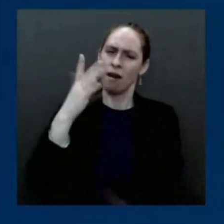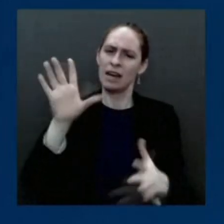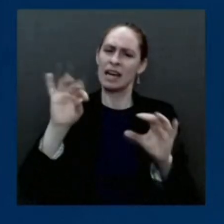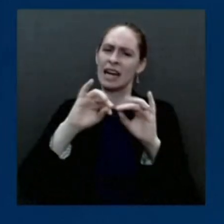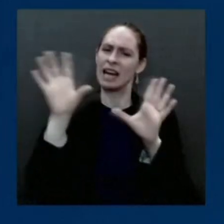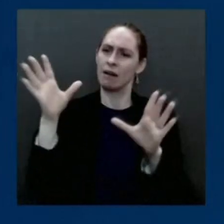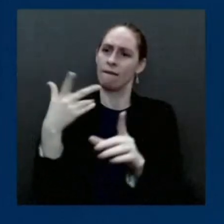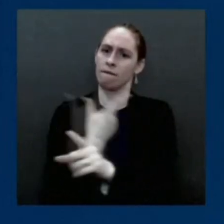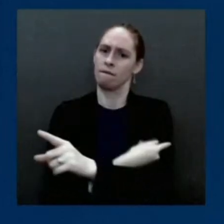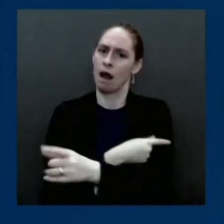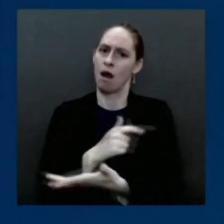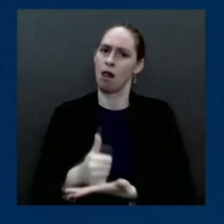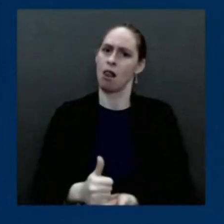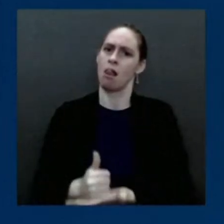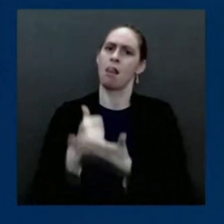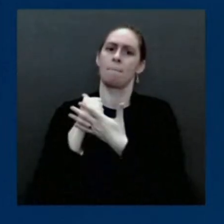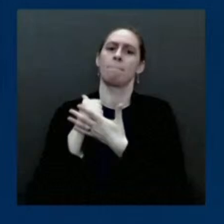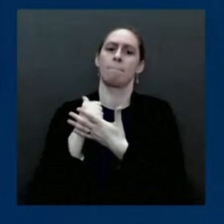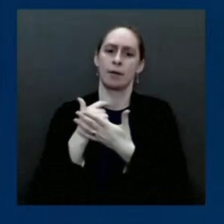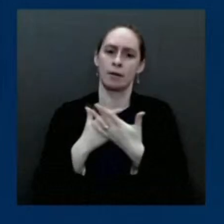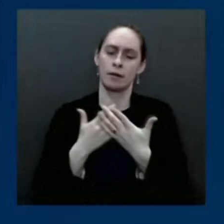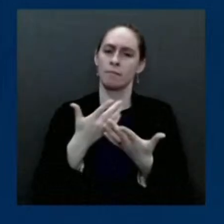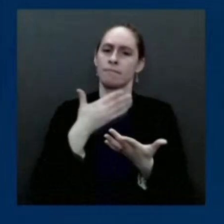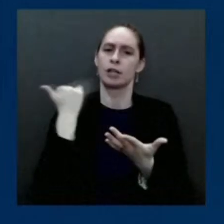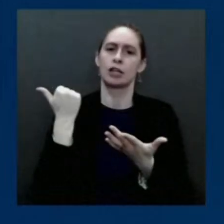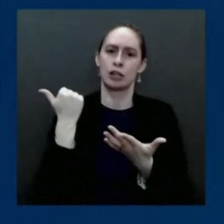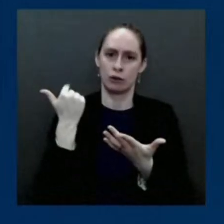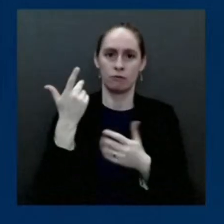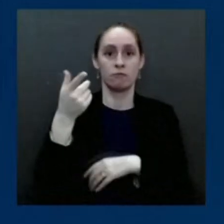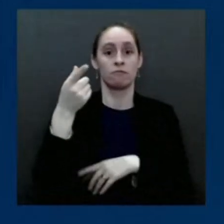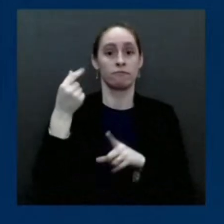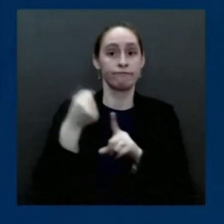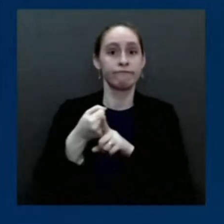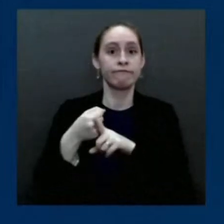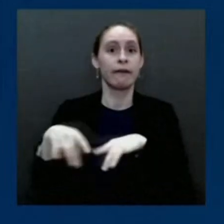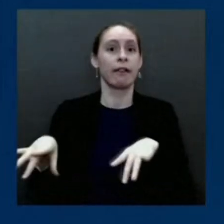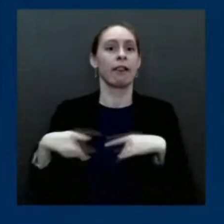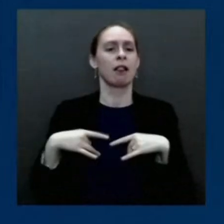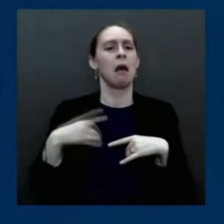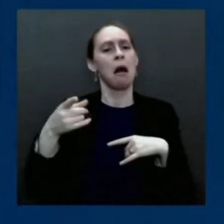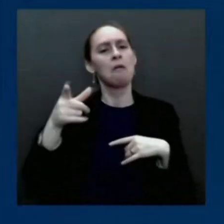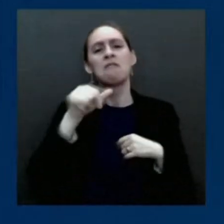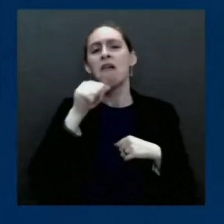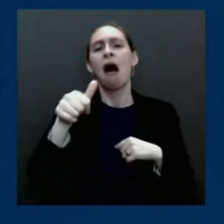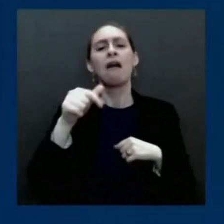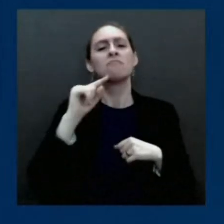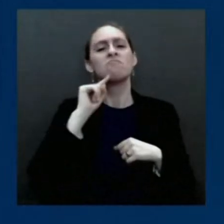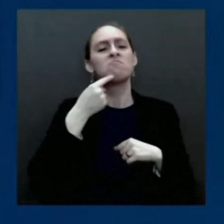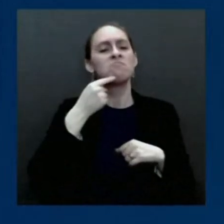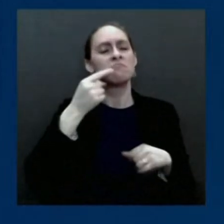SO OUR VACCINES ARE WORKING REALLY WELL TO PREVENT SEVERE DISEASE AND HOSPITALIZATION AND